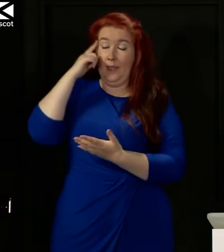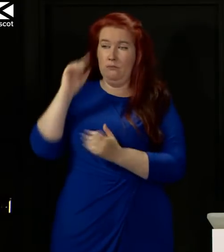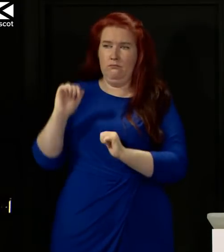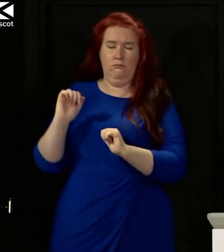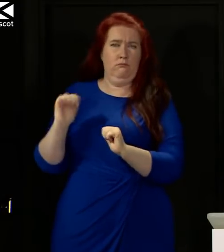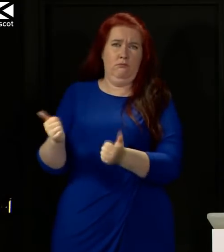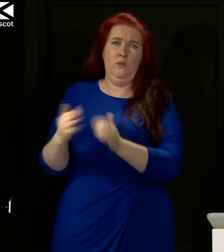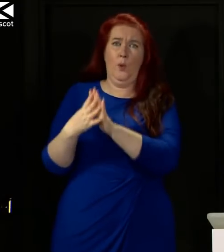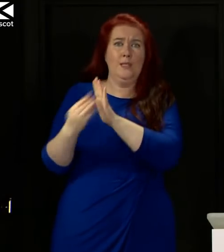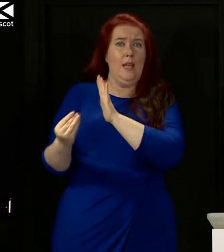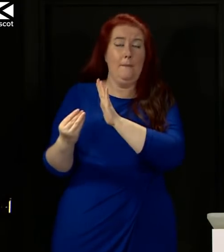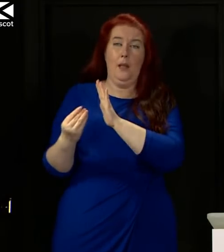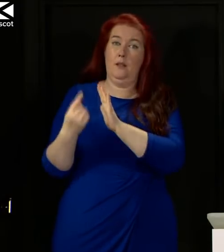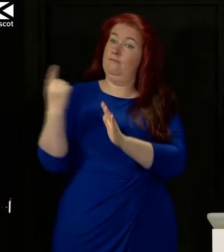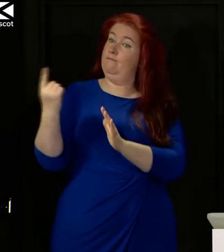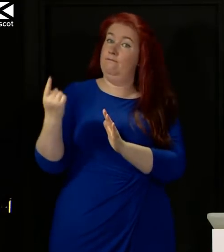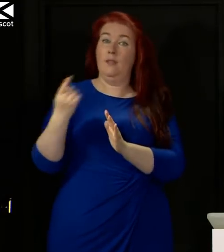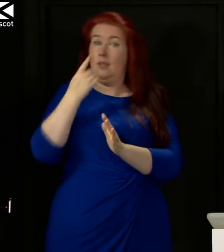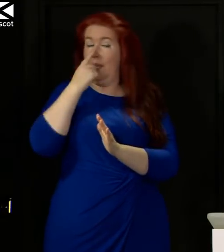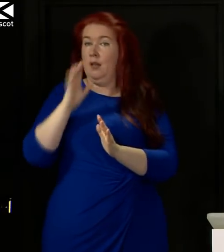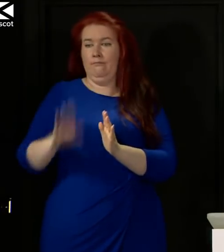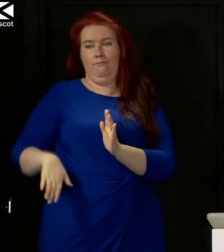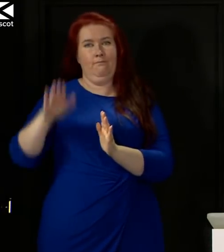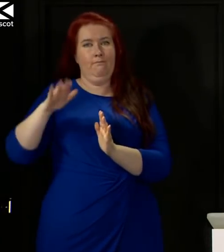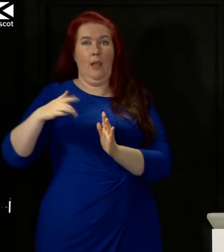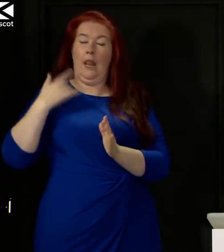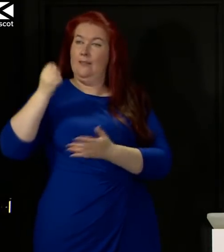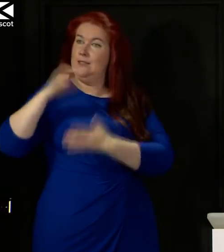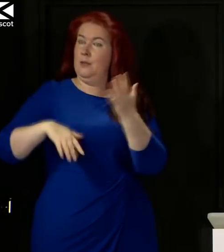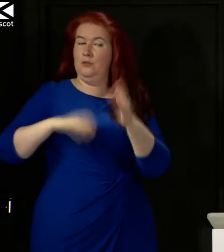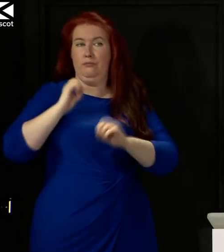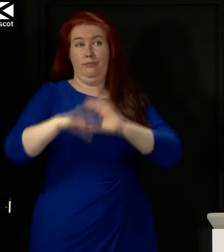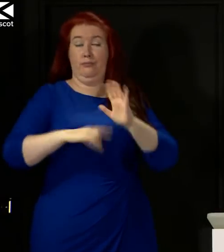of somebody from his own life experience making a case that I think all of us as politicians,